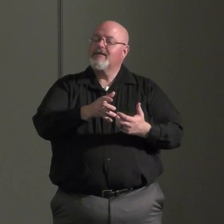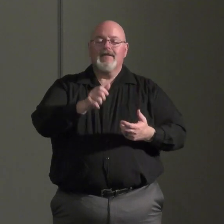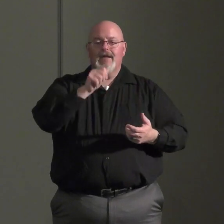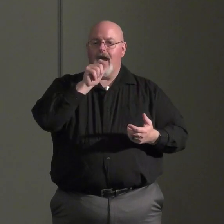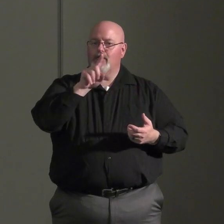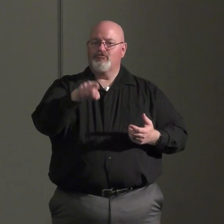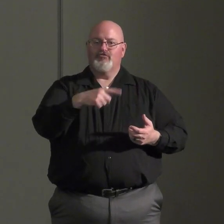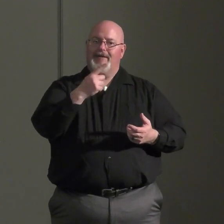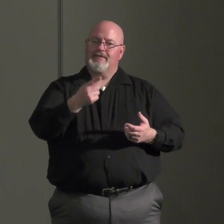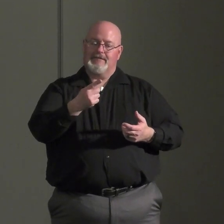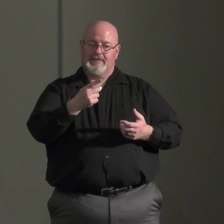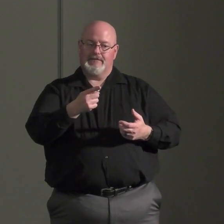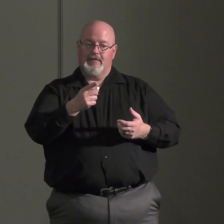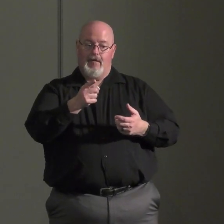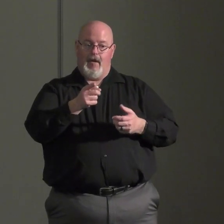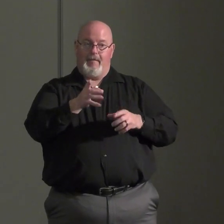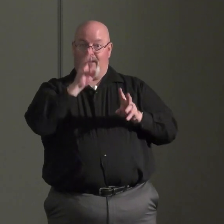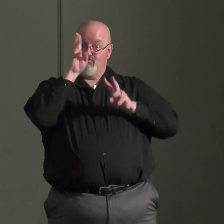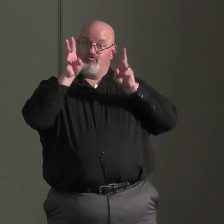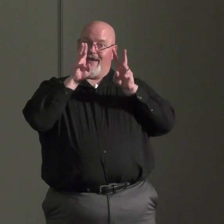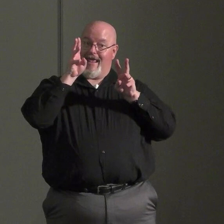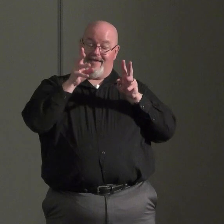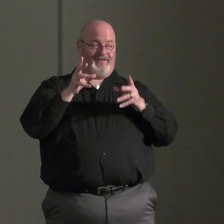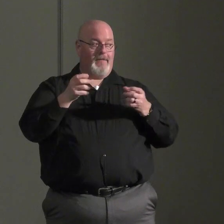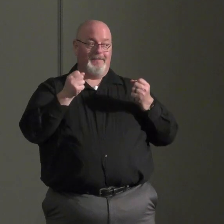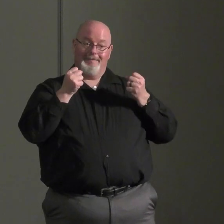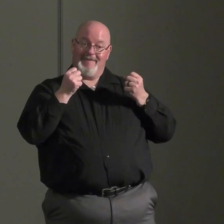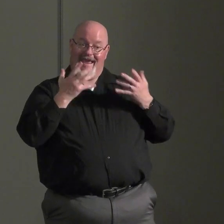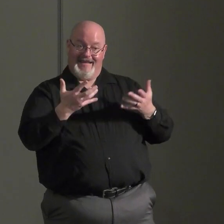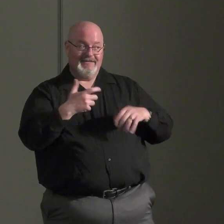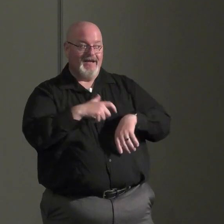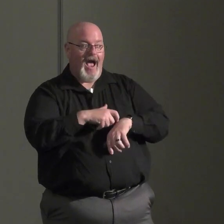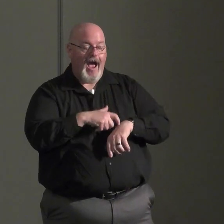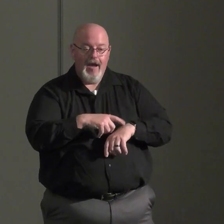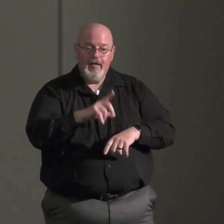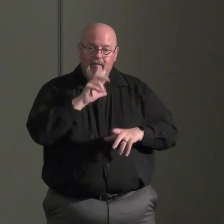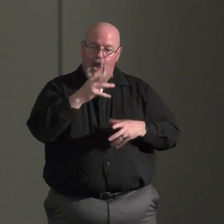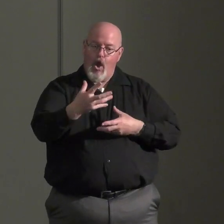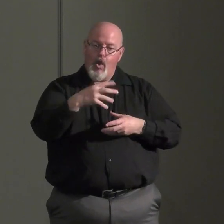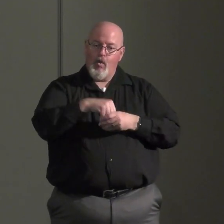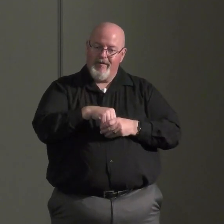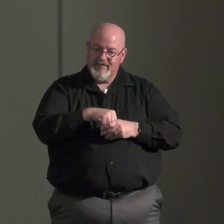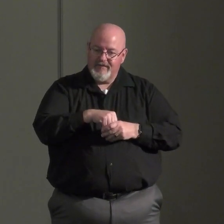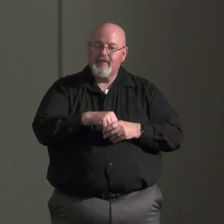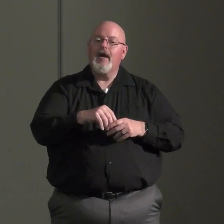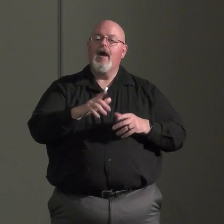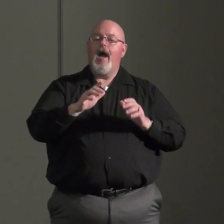a matter of being creative but in many cases being inclusive and pragmatic how we approach